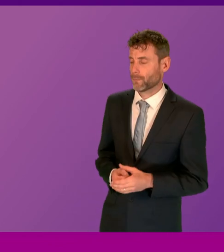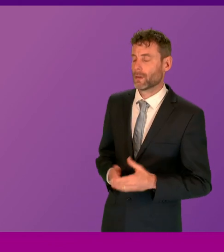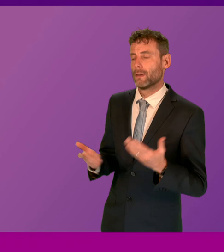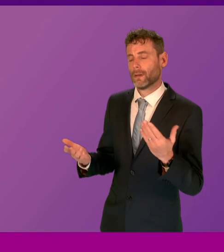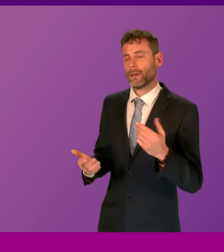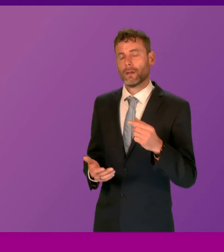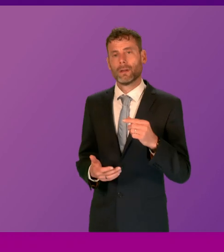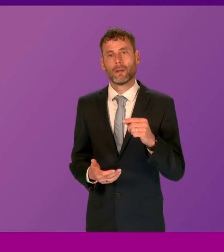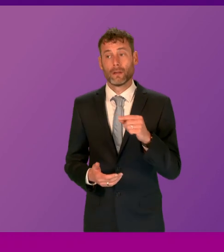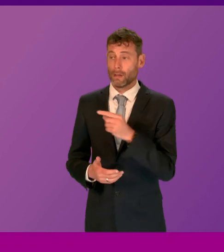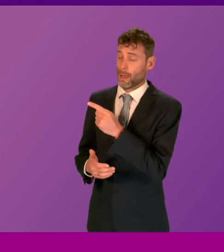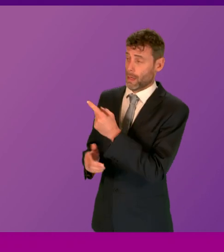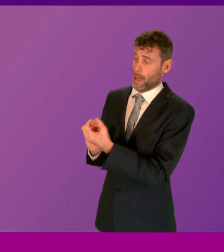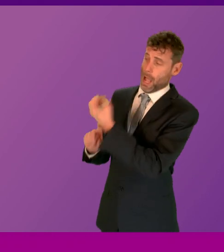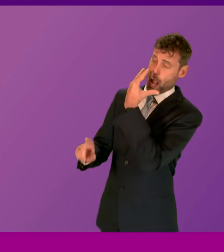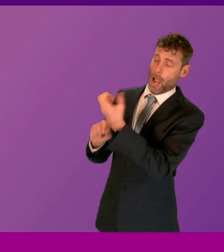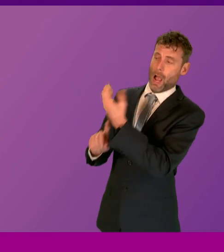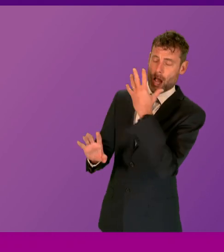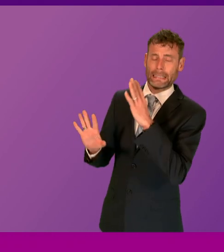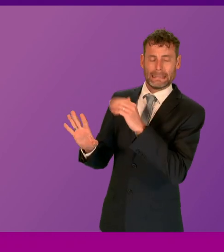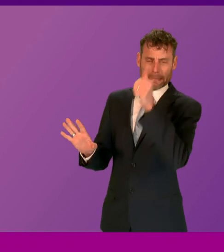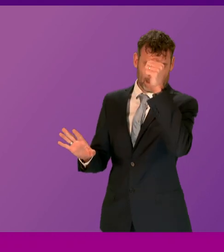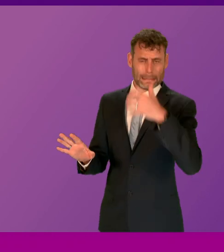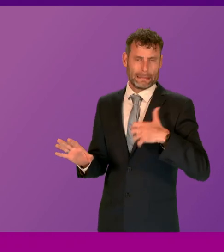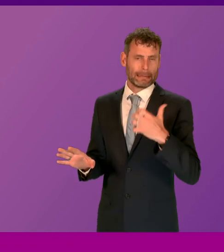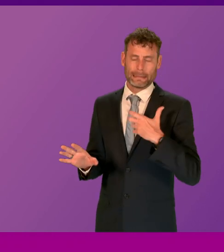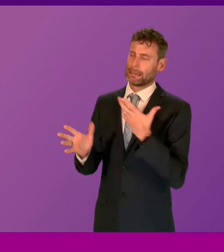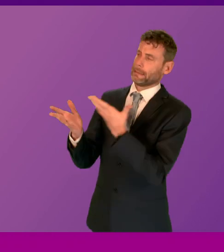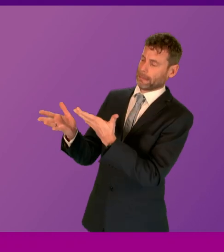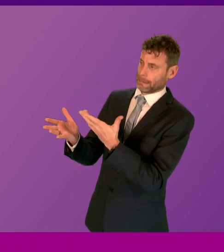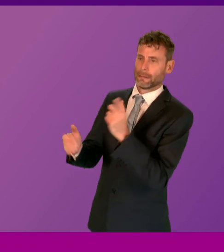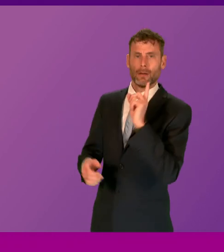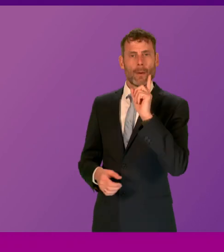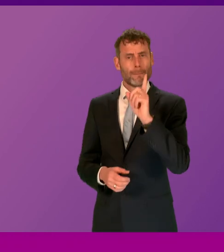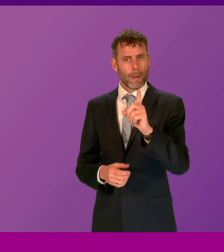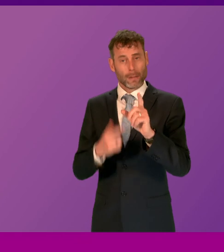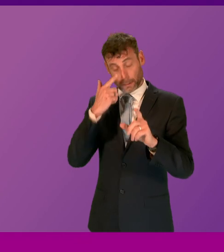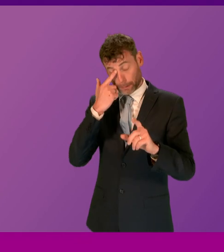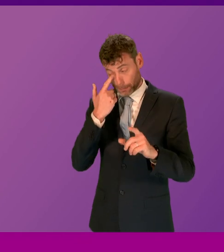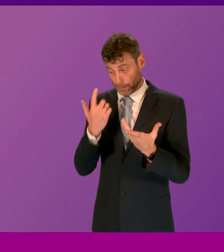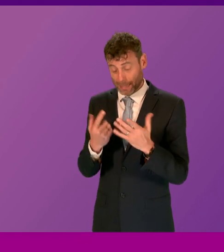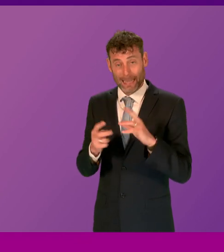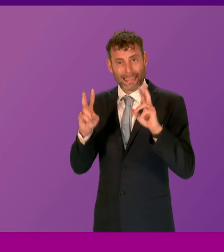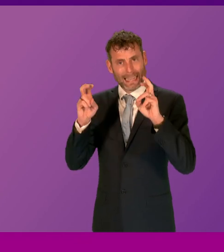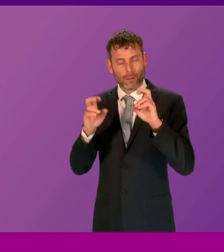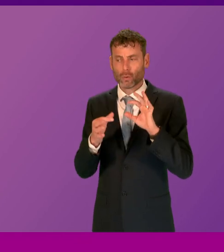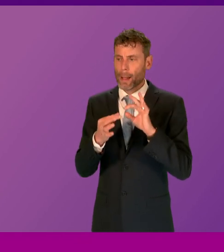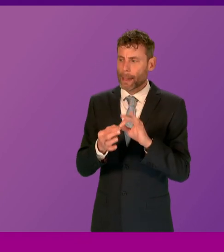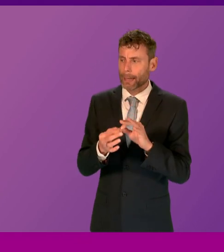These constant interruptions are deeply frustrating, but the issues of food security and poverty are very important to the Government that I lead.